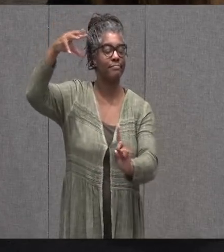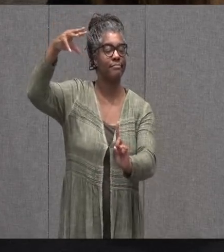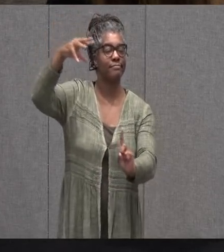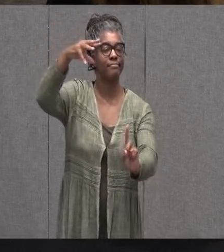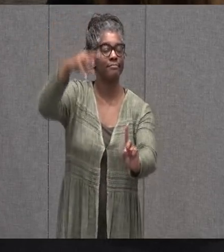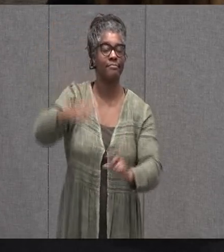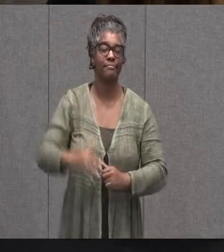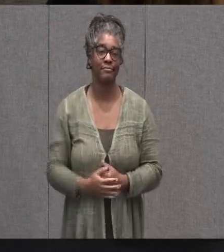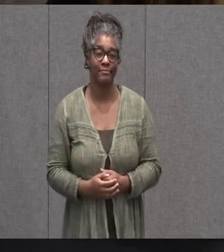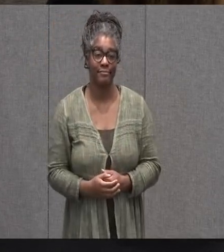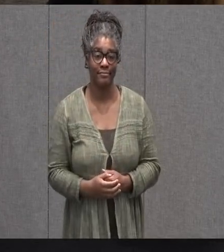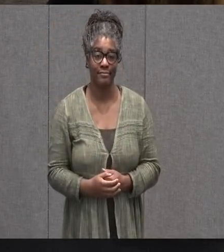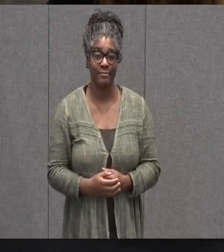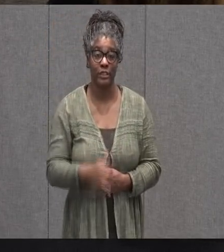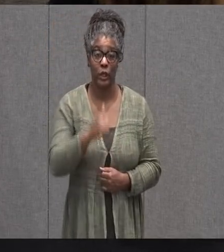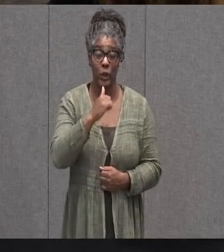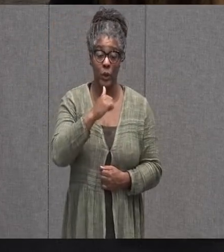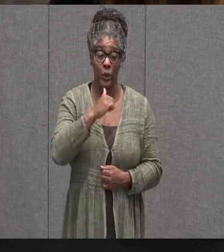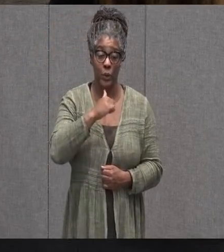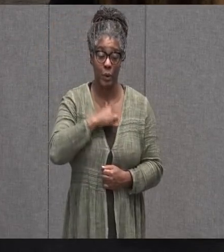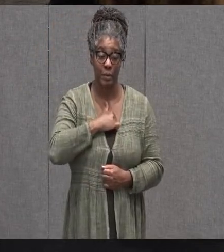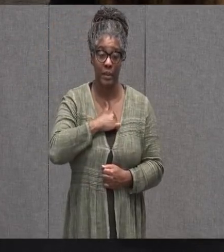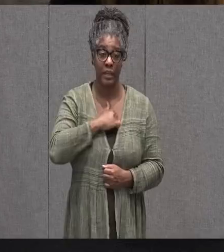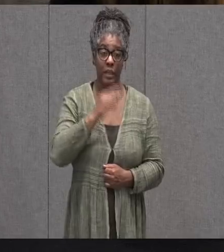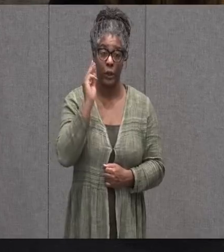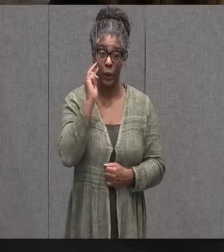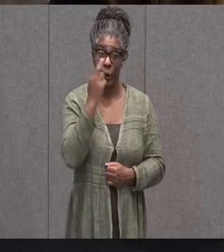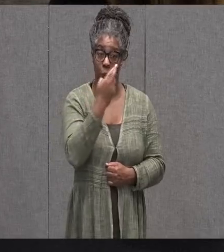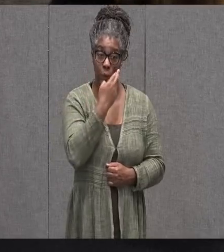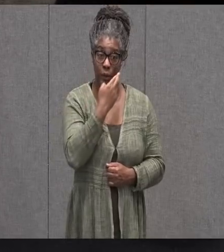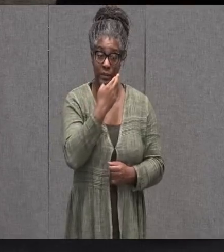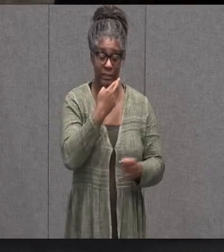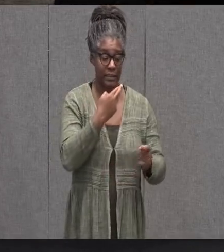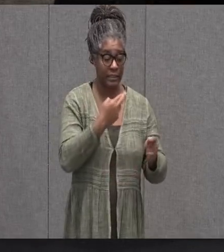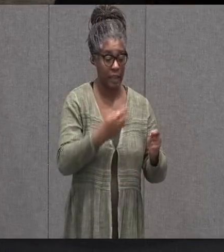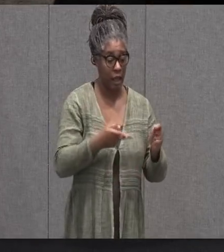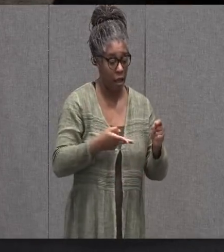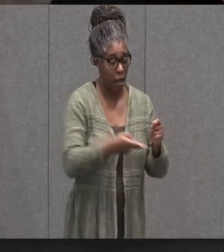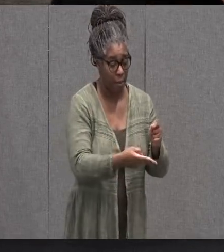A woman was cutting roses. Her name was Mrs. Hill.